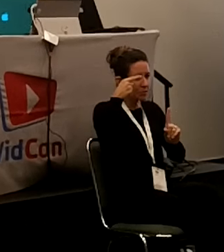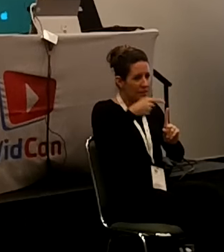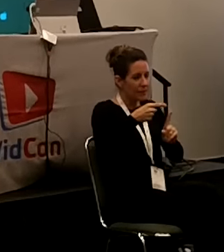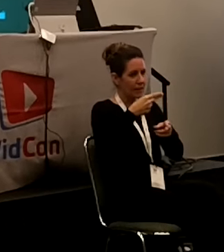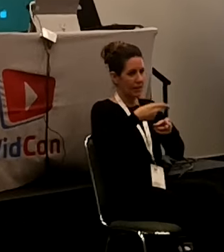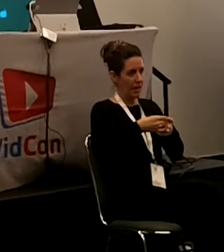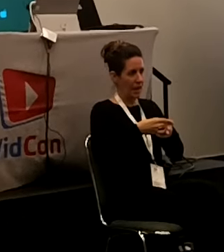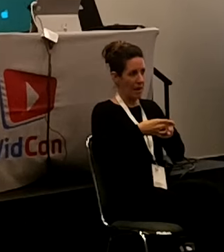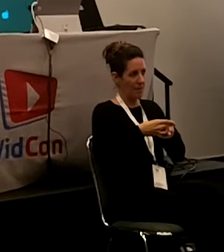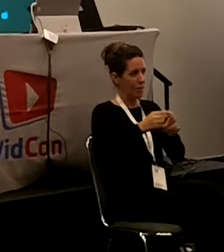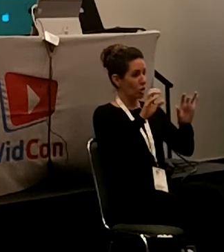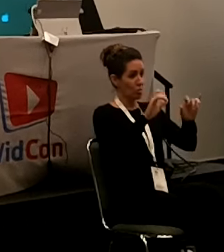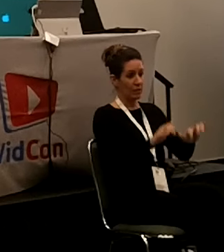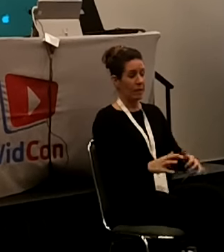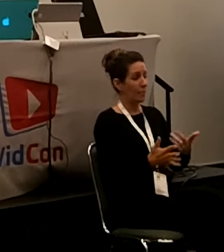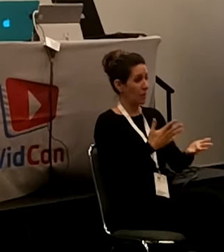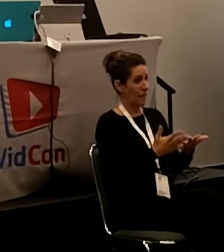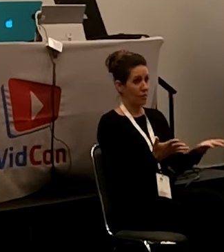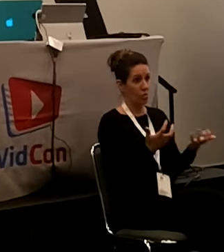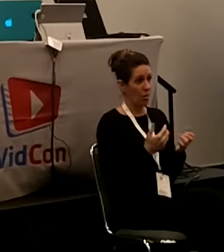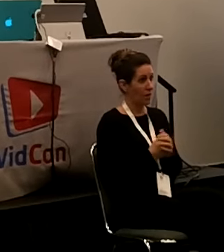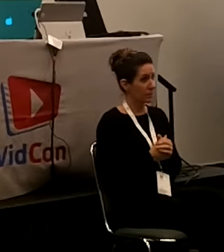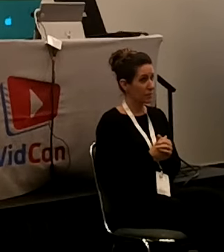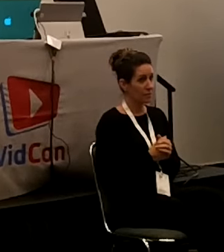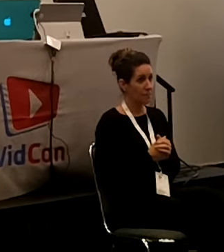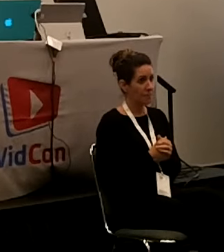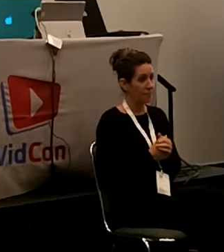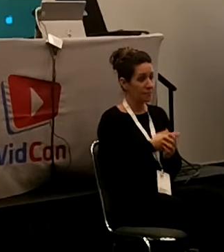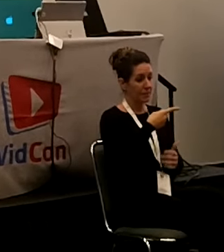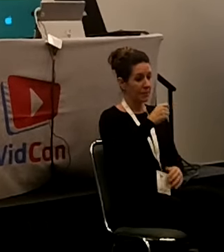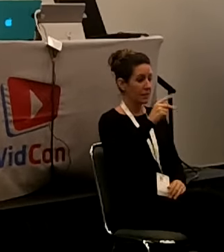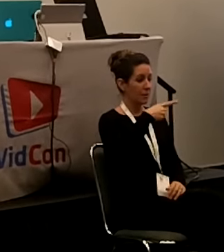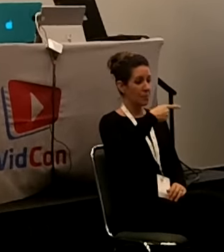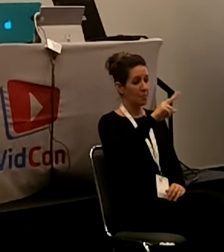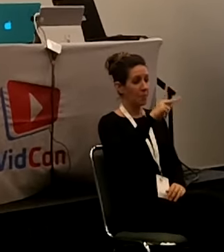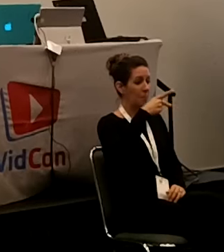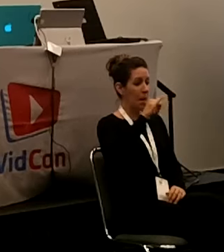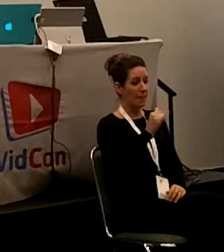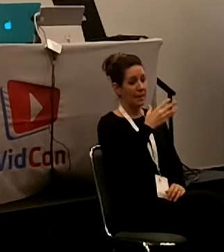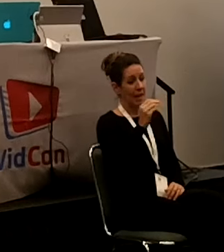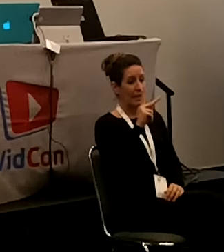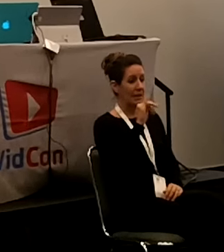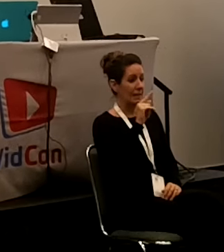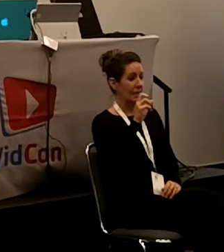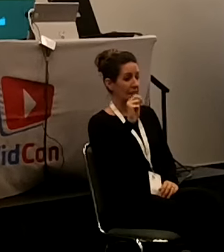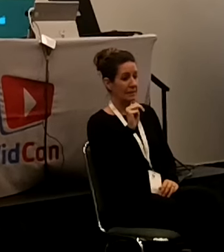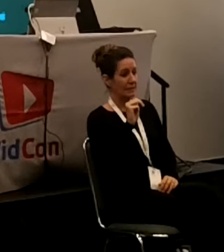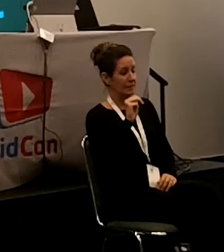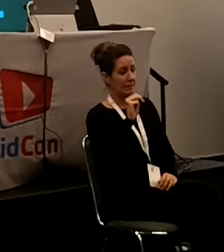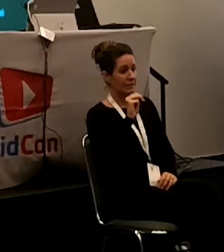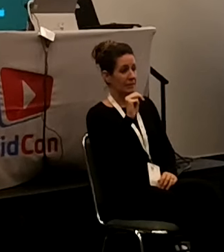You can type whatever you want, like puppies and kittens videos dot underscore something.